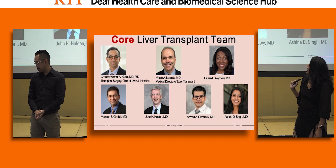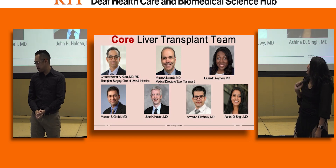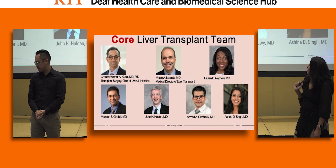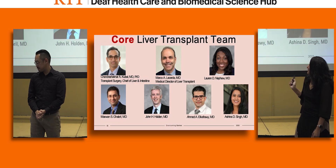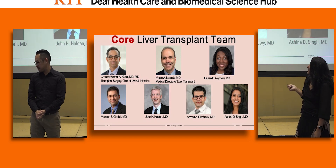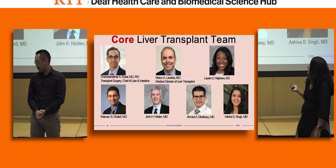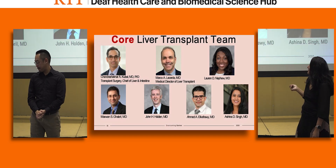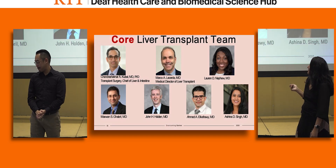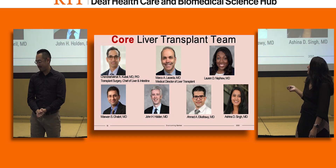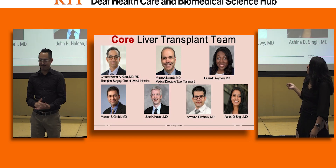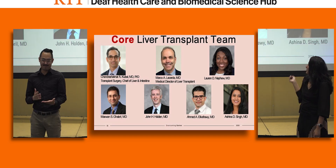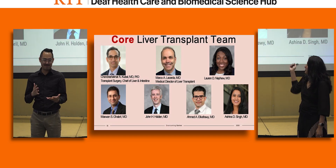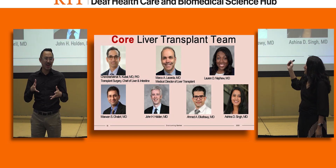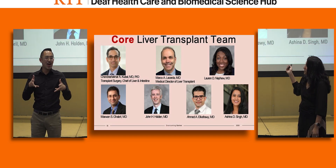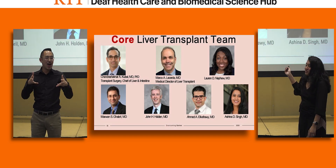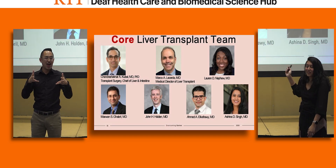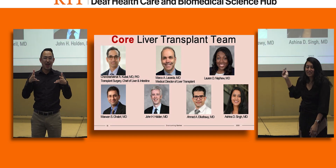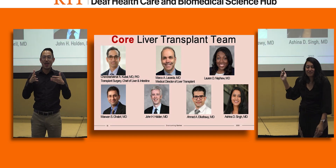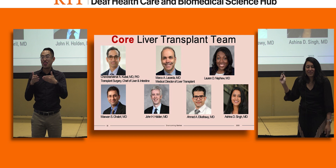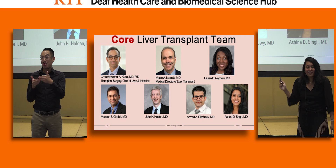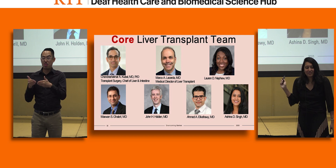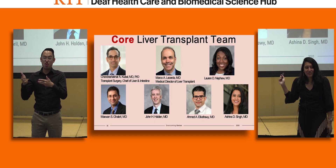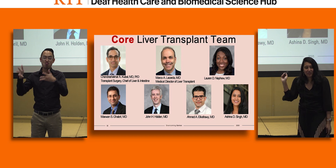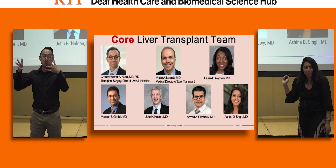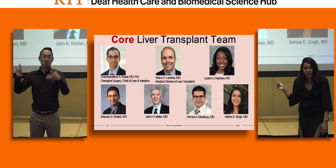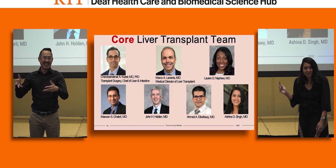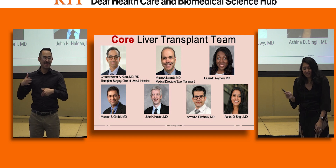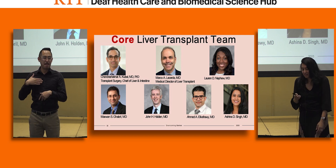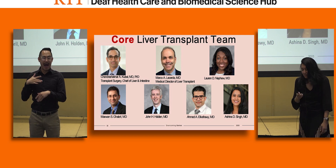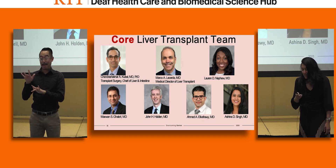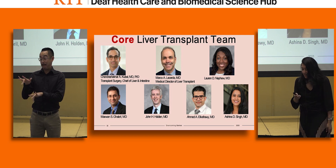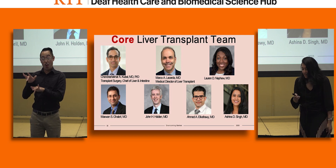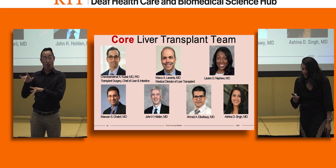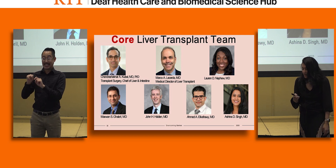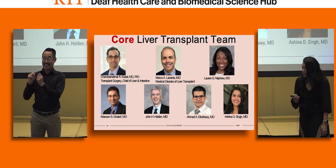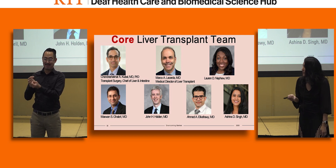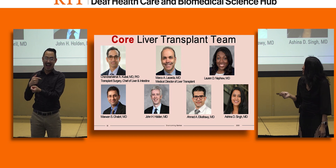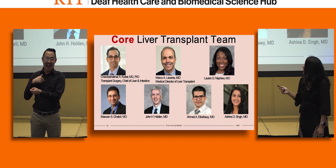And then this is just to introduce the rest of my core team that I work with.